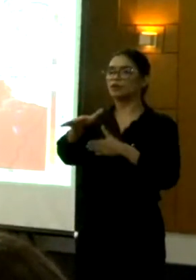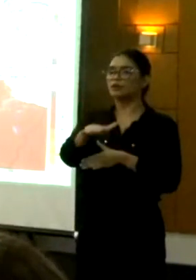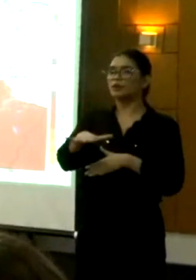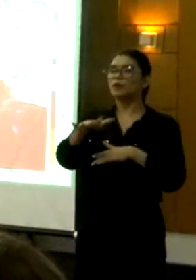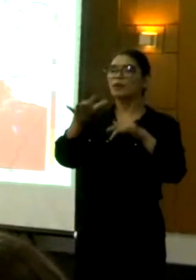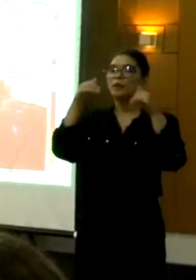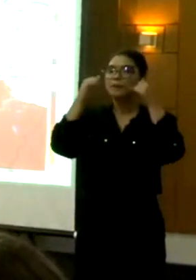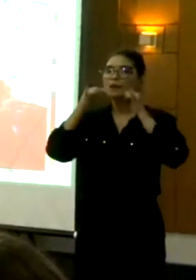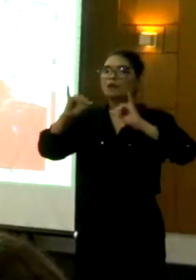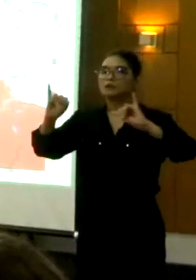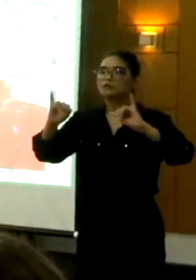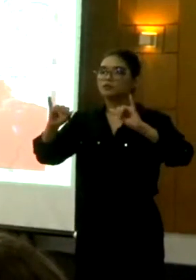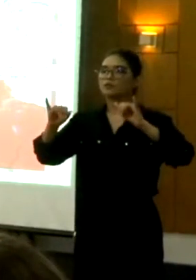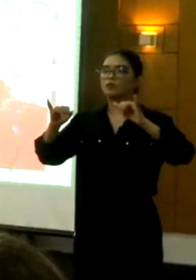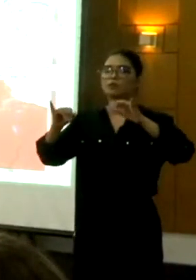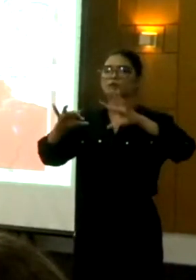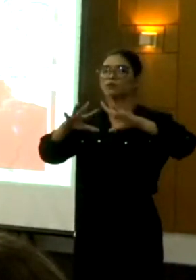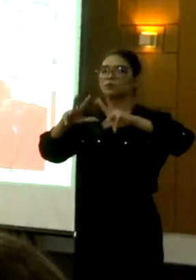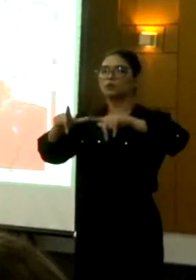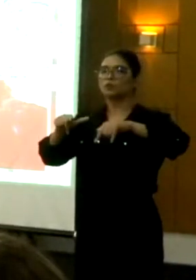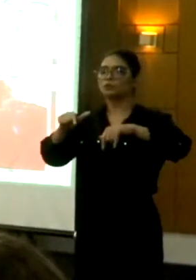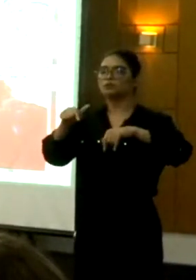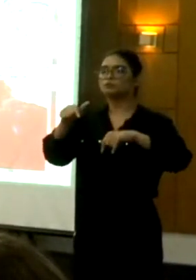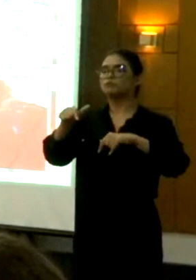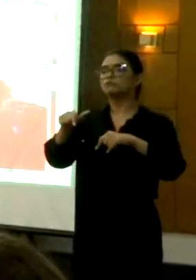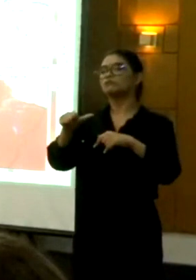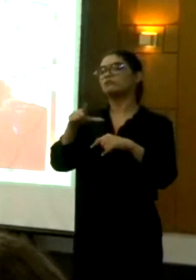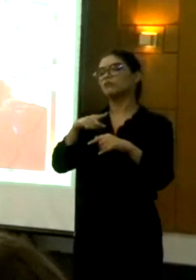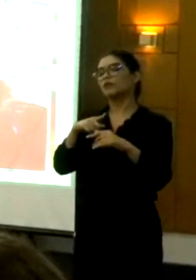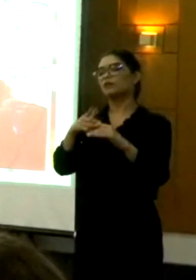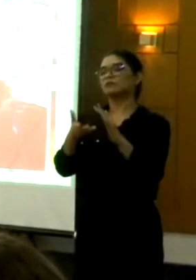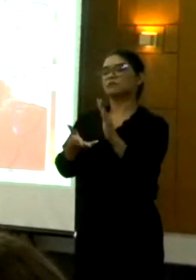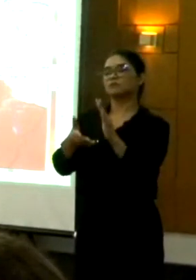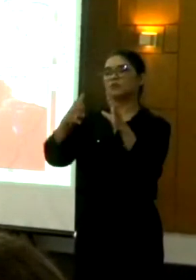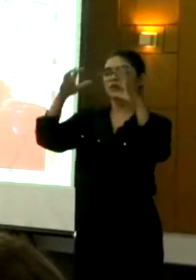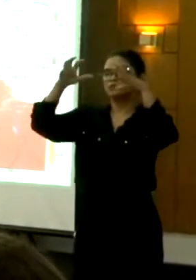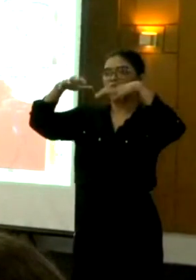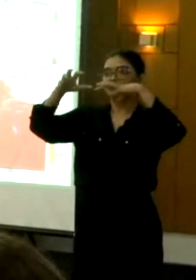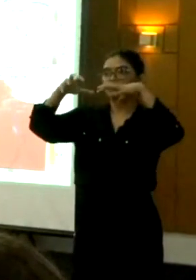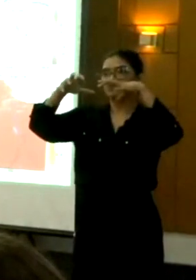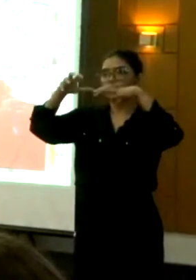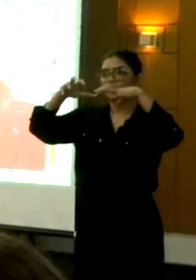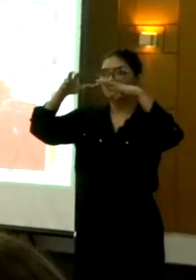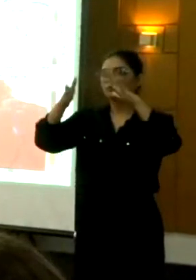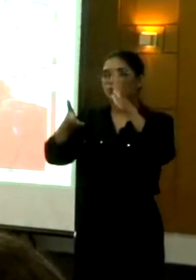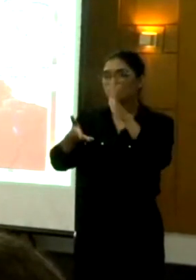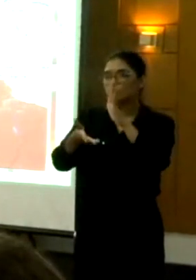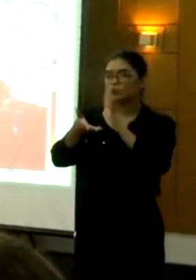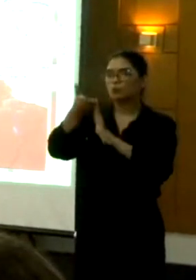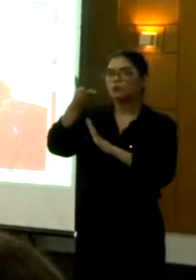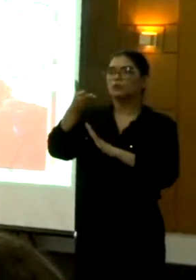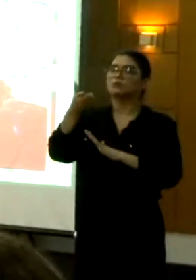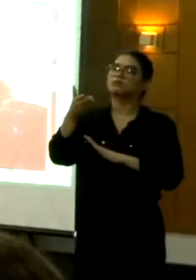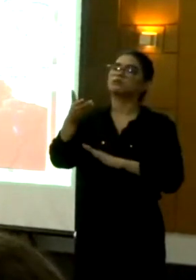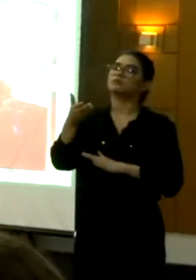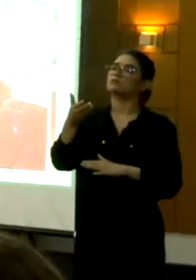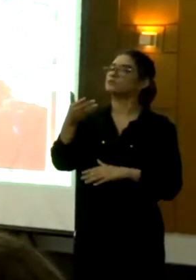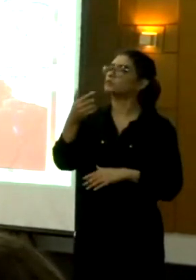an increase in provision between fifteen and twenty-five percent, so in the rainy season, we have seen this, right, every year